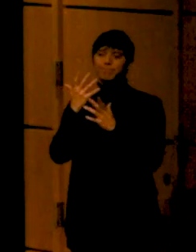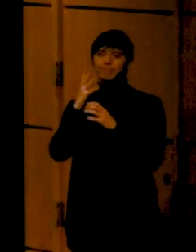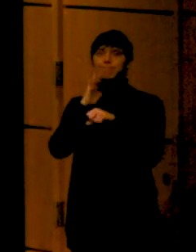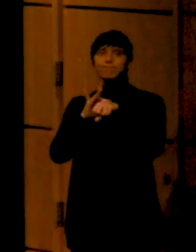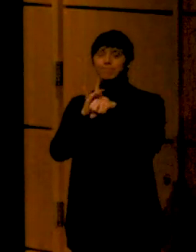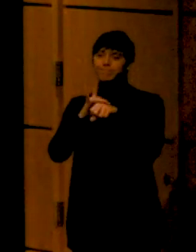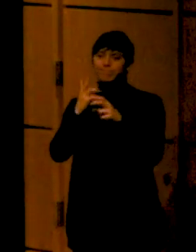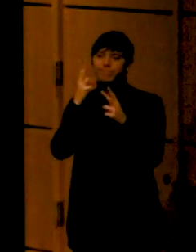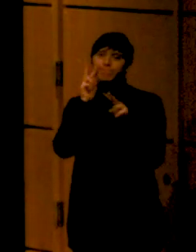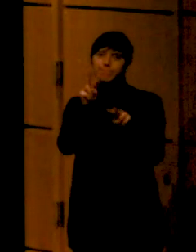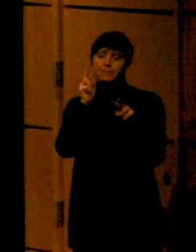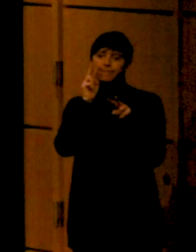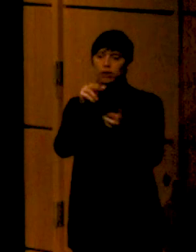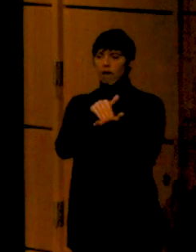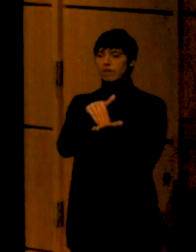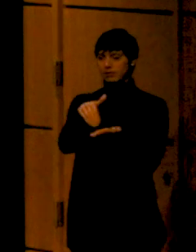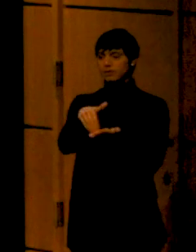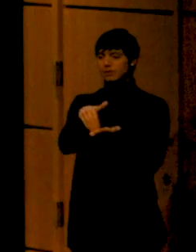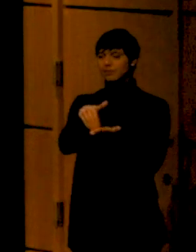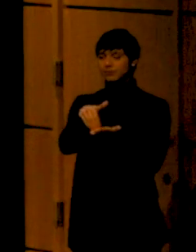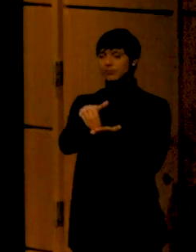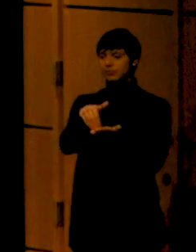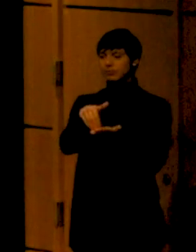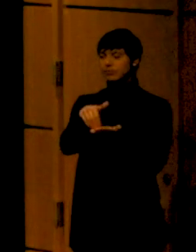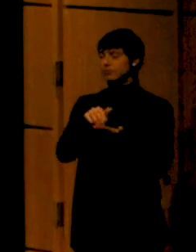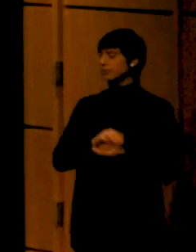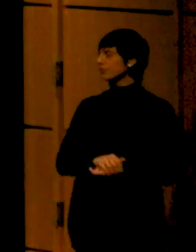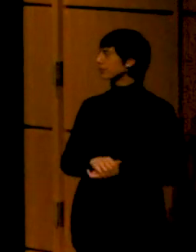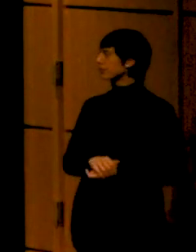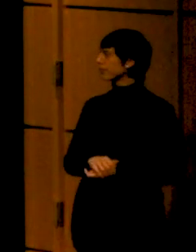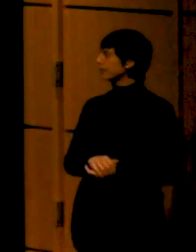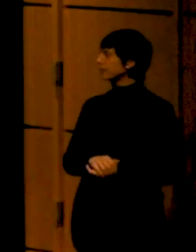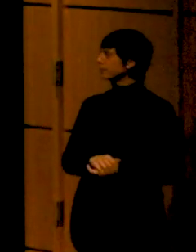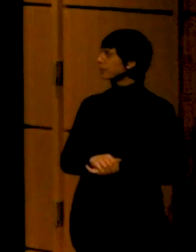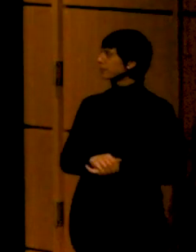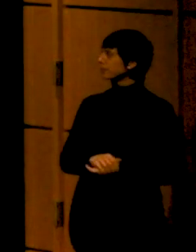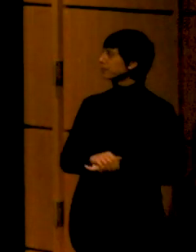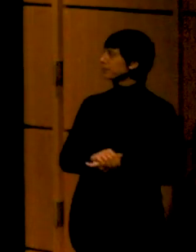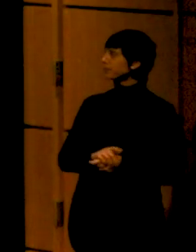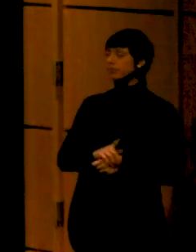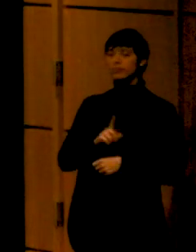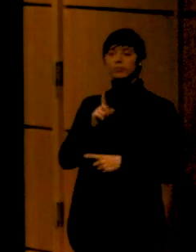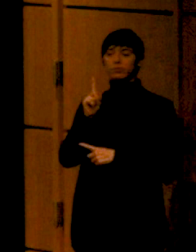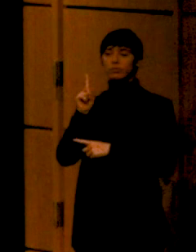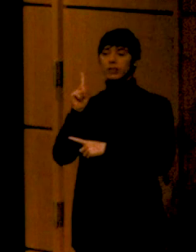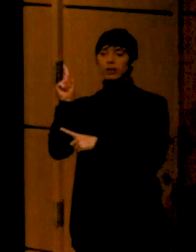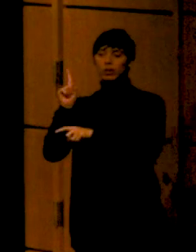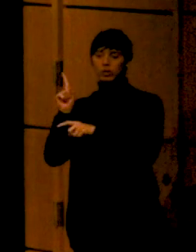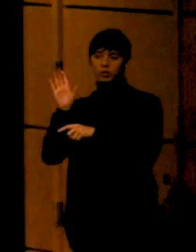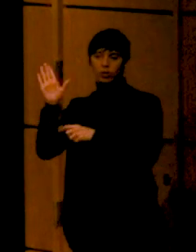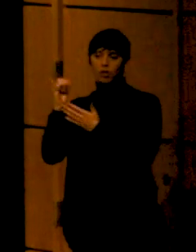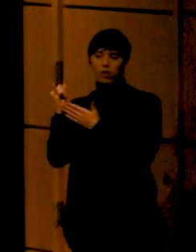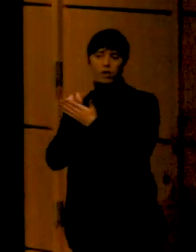And the basis of this work is a photograph that he made in the crater or maybe in canyon